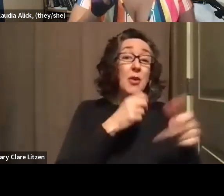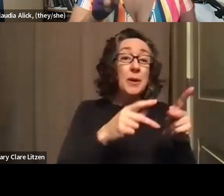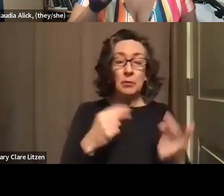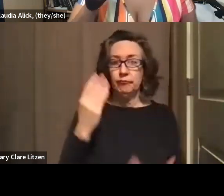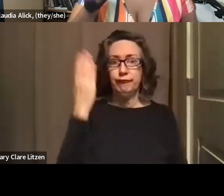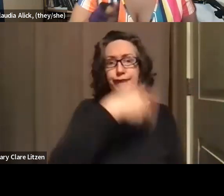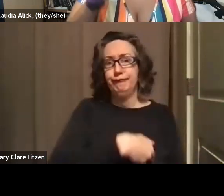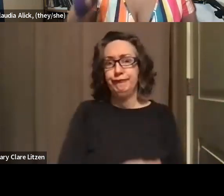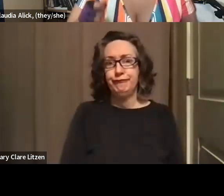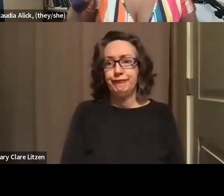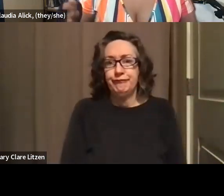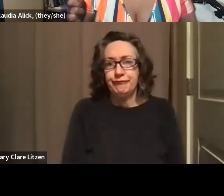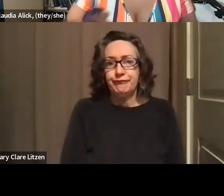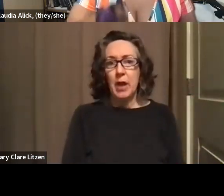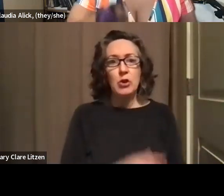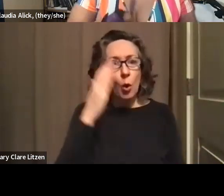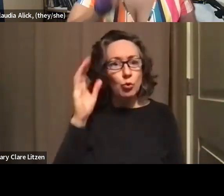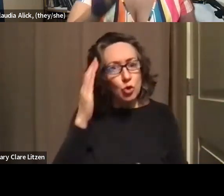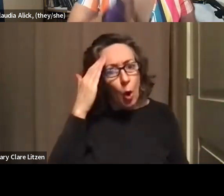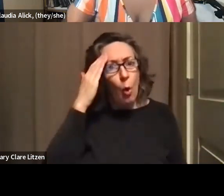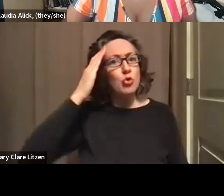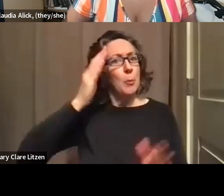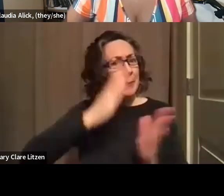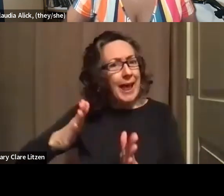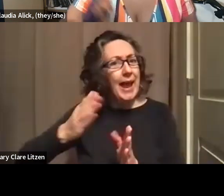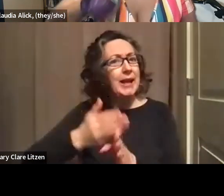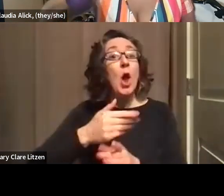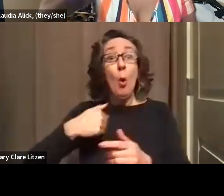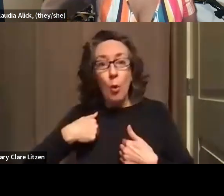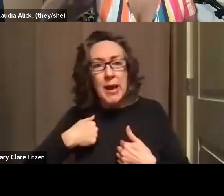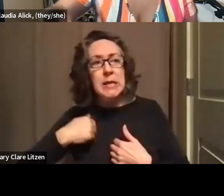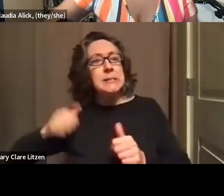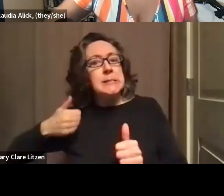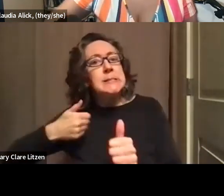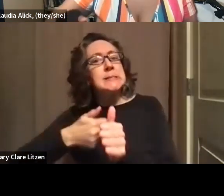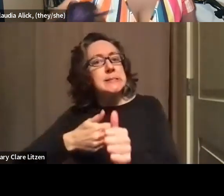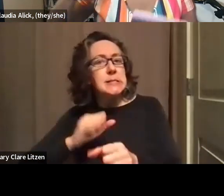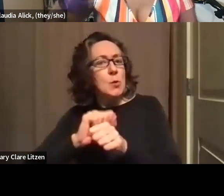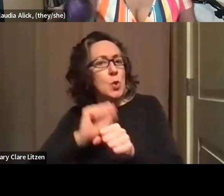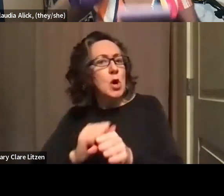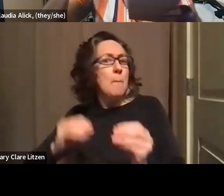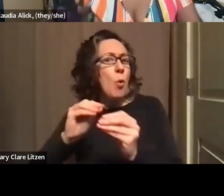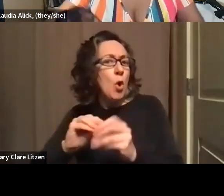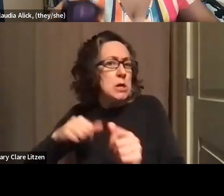And we as disabled artists are subsidizing, doing extra labor to help make up for their